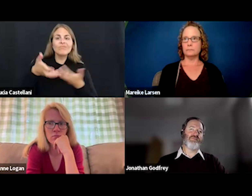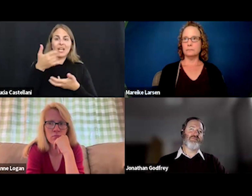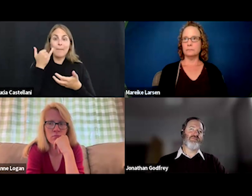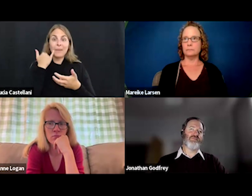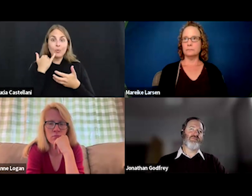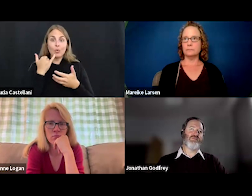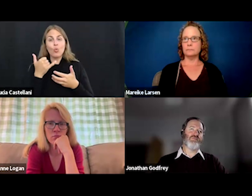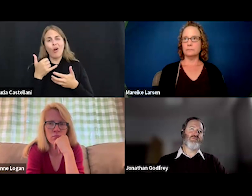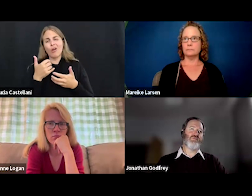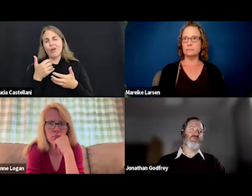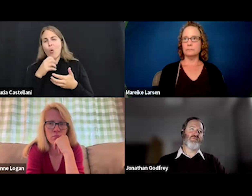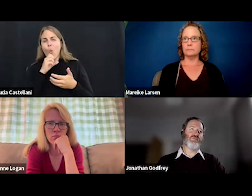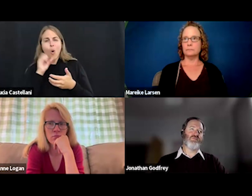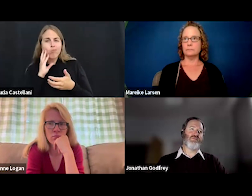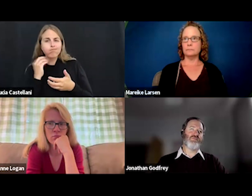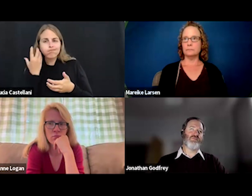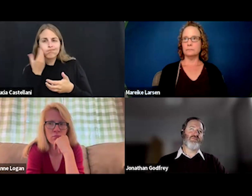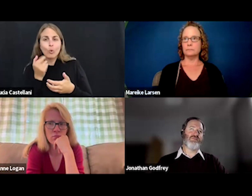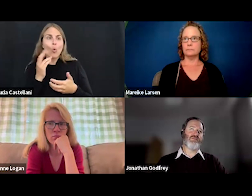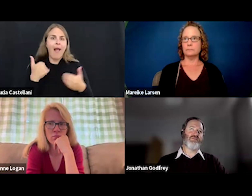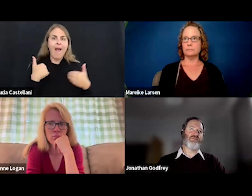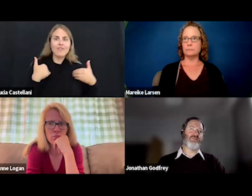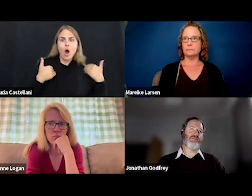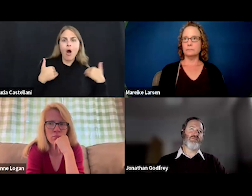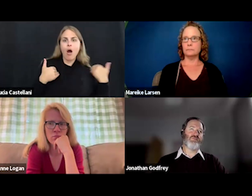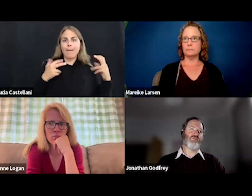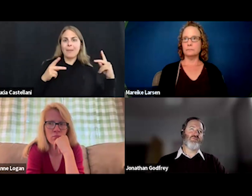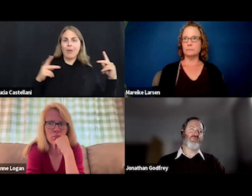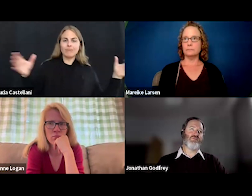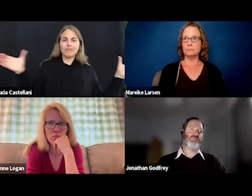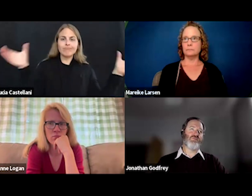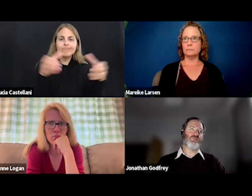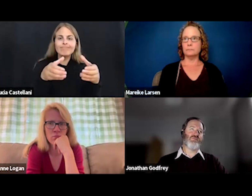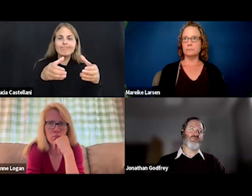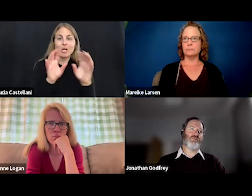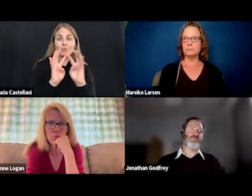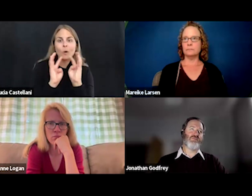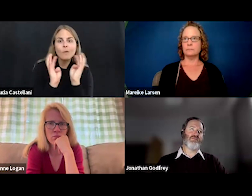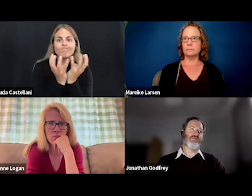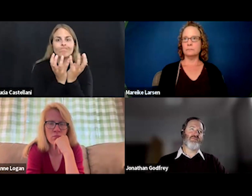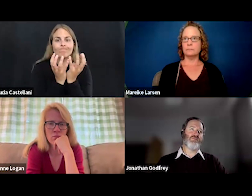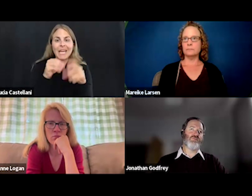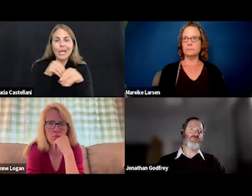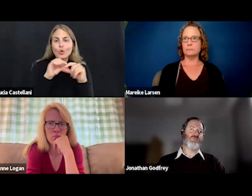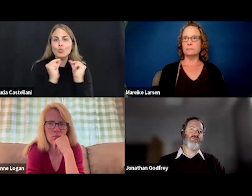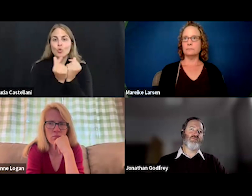Having circular tables, that's an expectation that we are huddling in groups. So finding that and talking to people